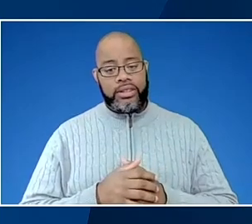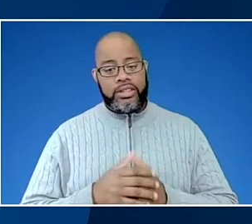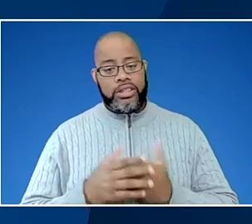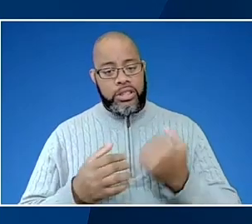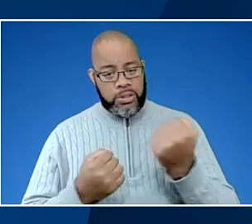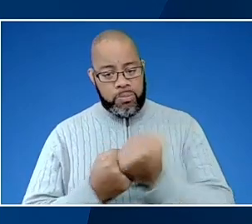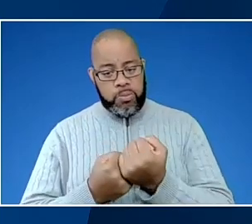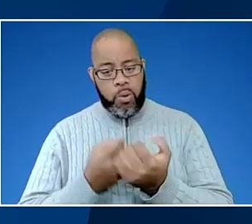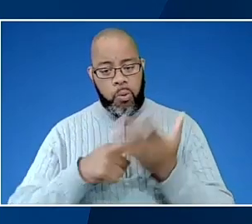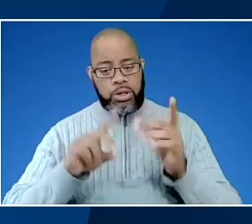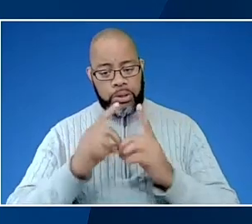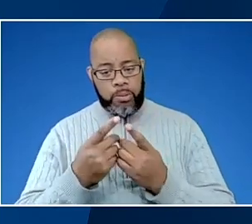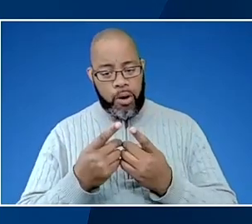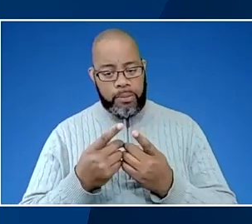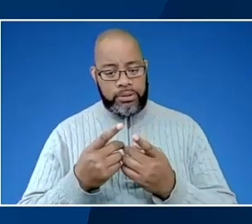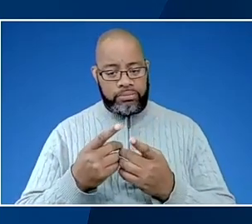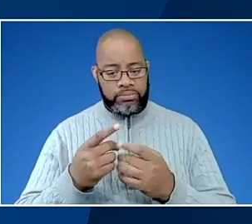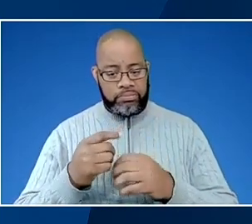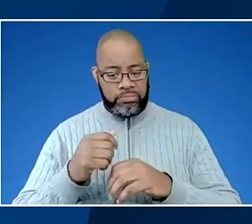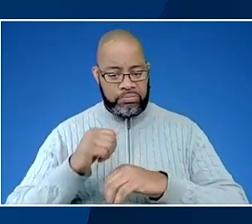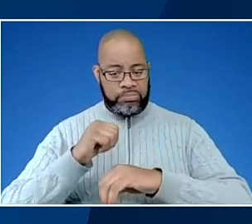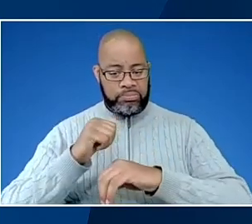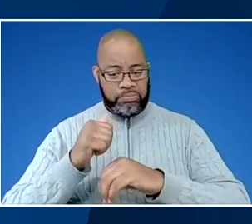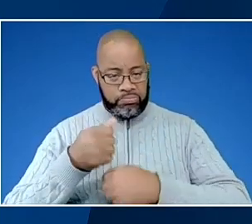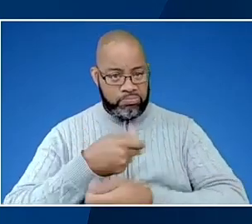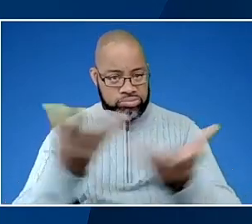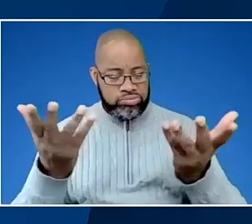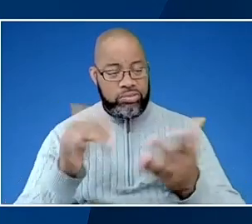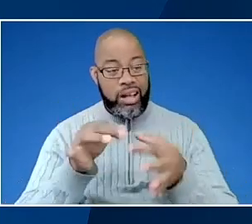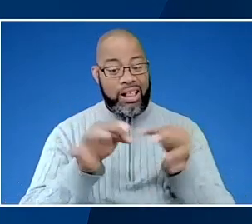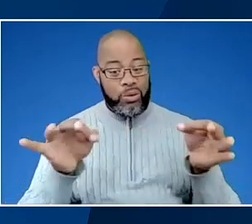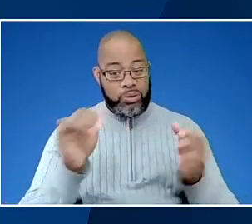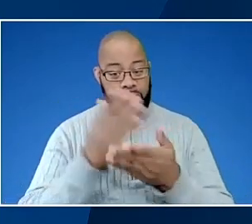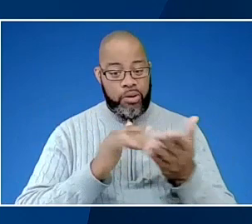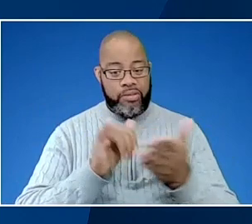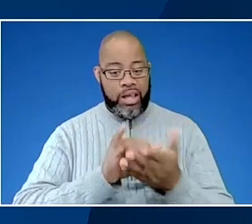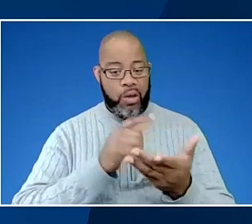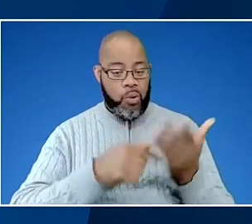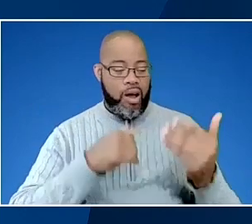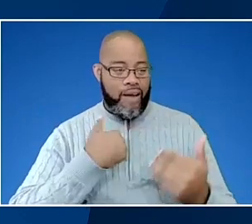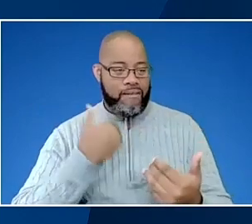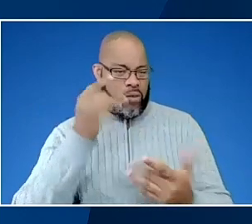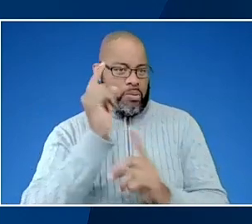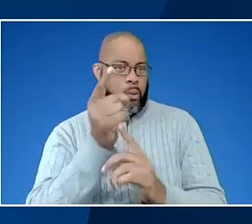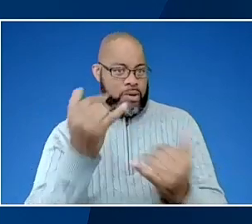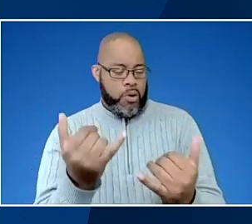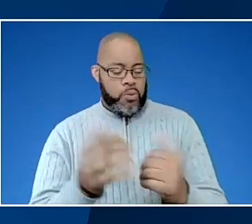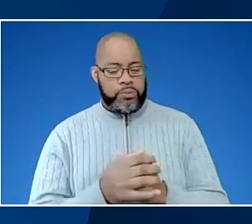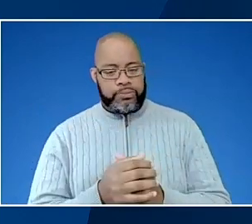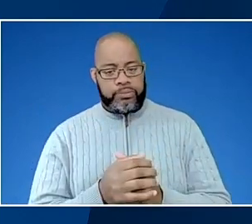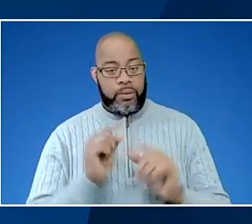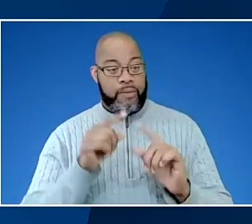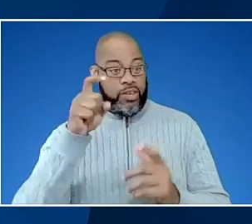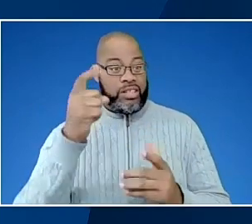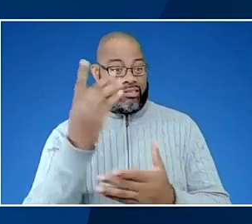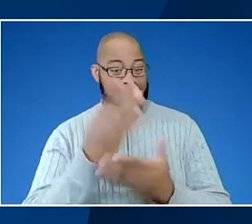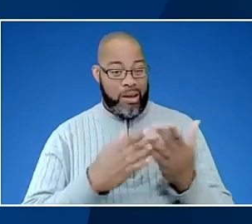putting out. As far as the language part, that's what I have for the moment. But if you need something specific, if